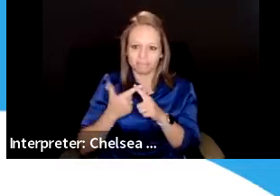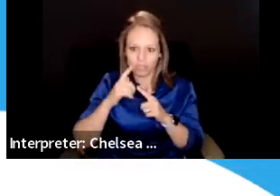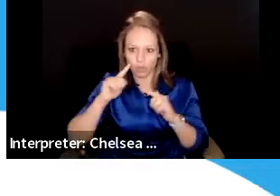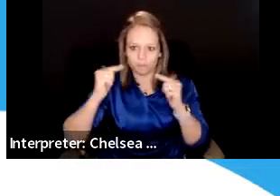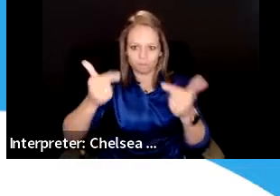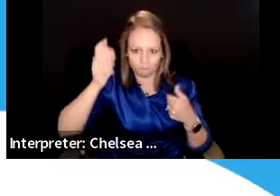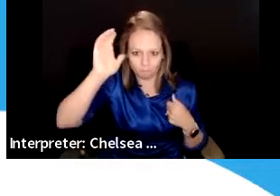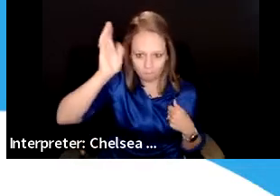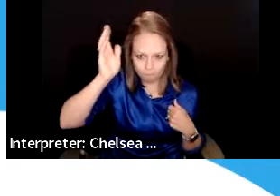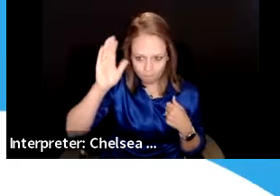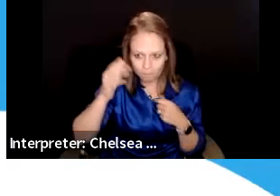in the discussion. As we close out a survey will appear on screen